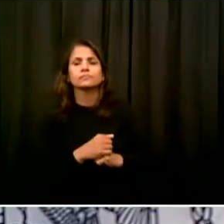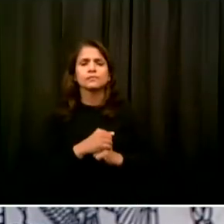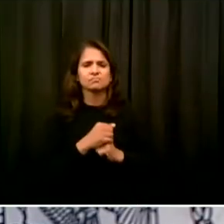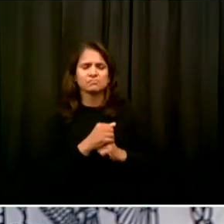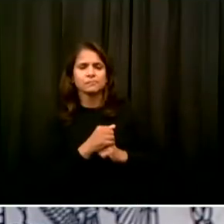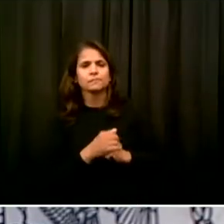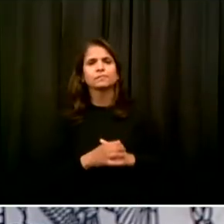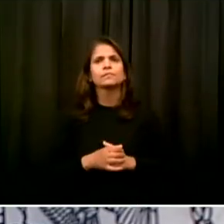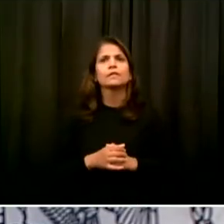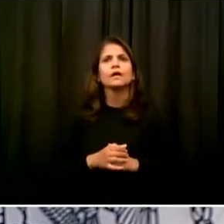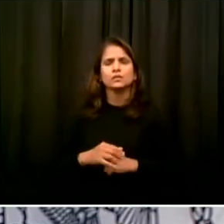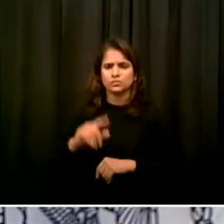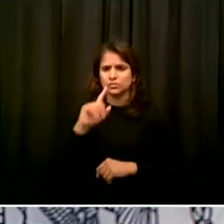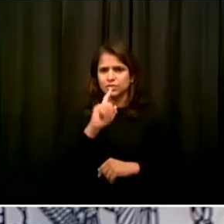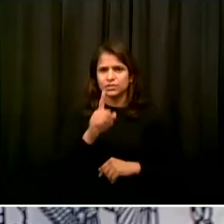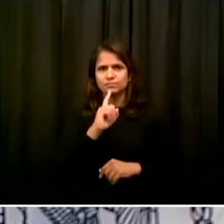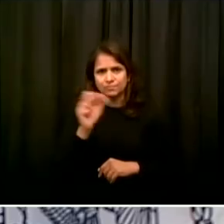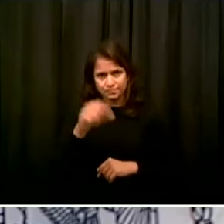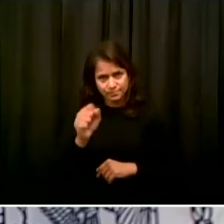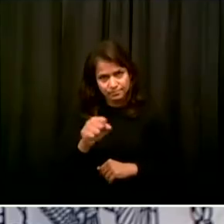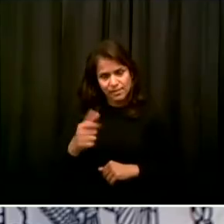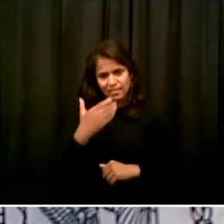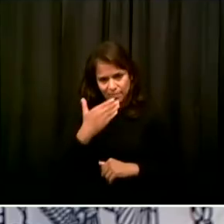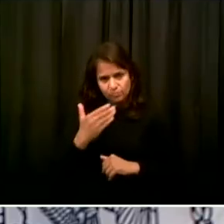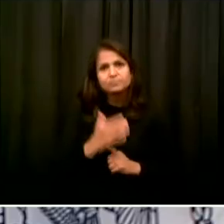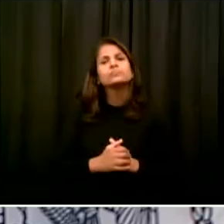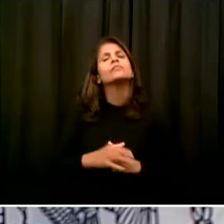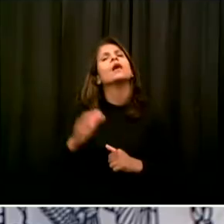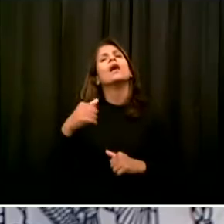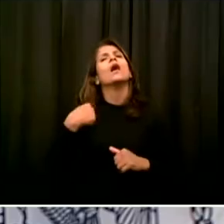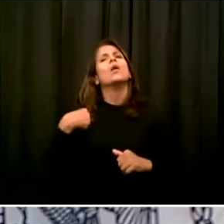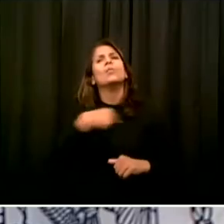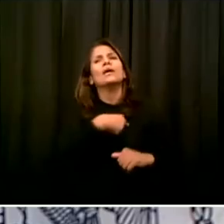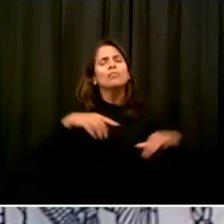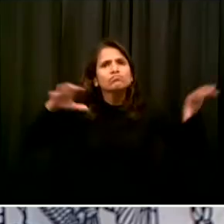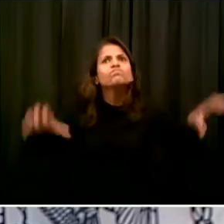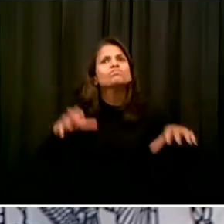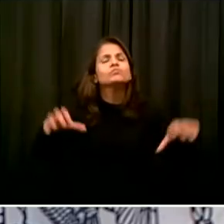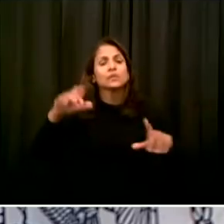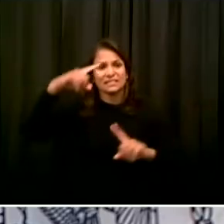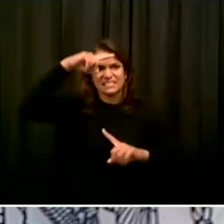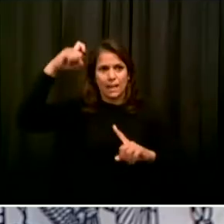AND WHAT YOU ARE